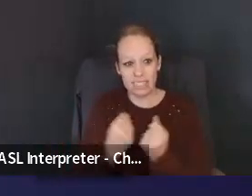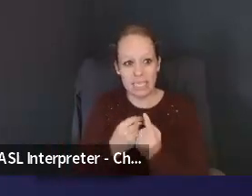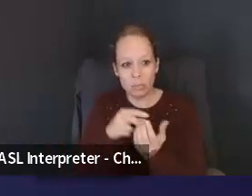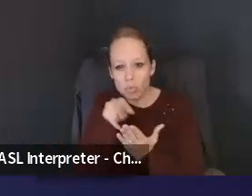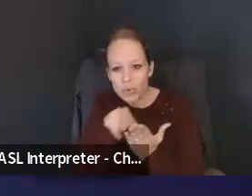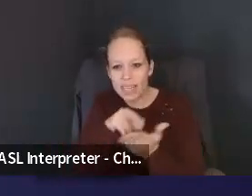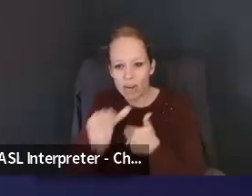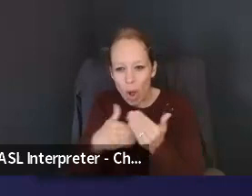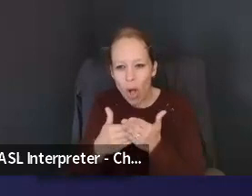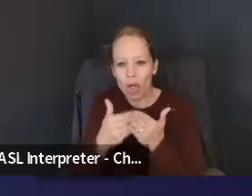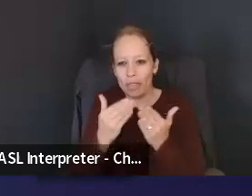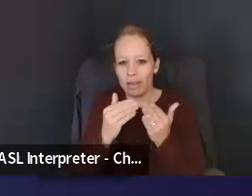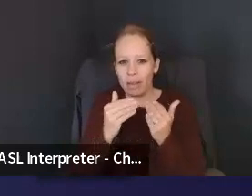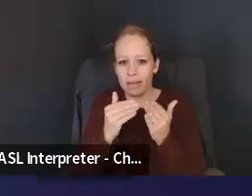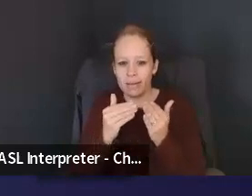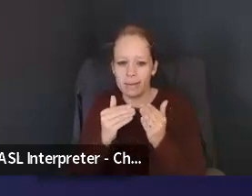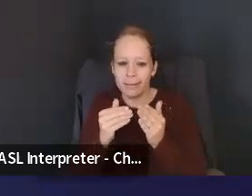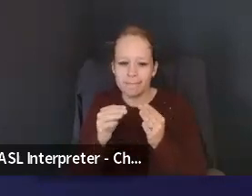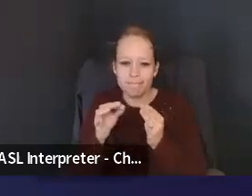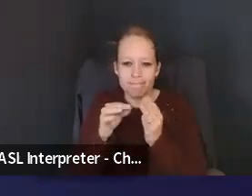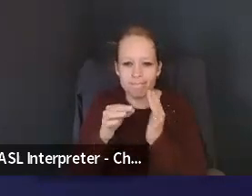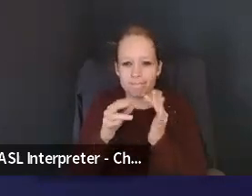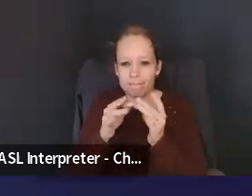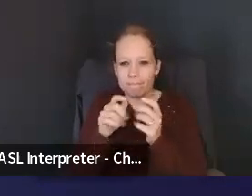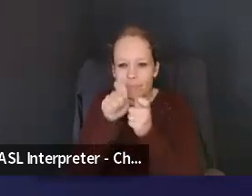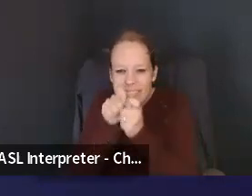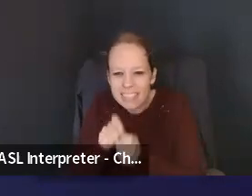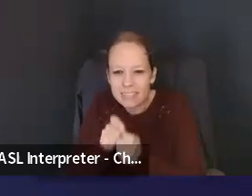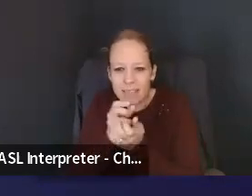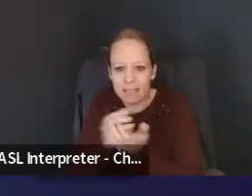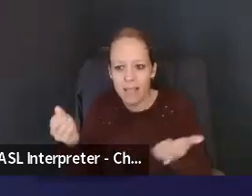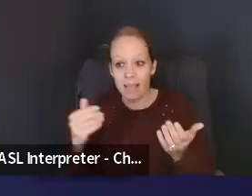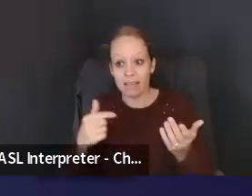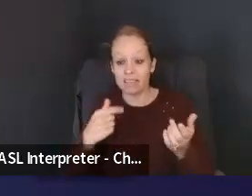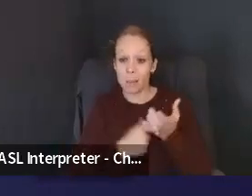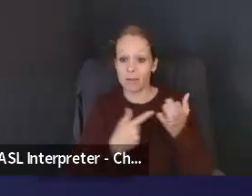know, I've missed things and we've had great team members that are very detail oriented that have